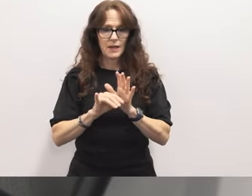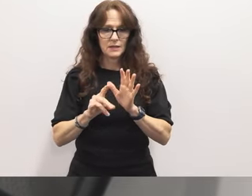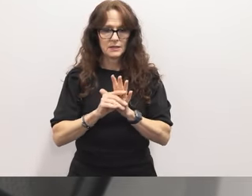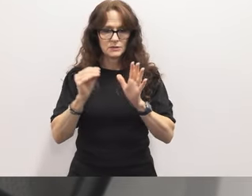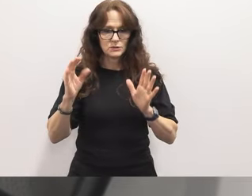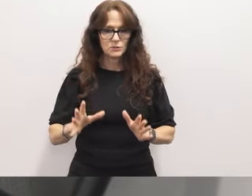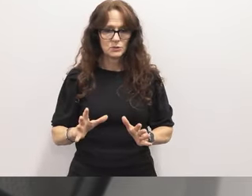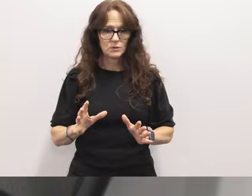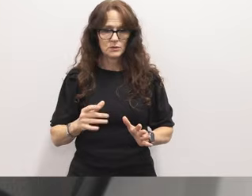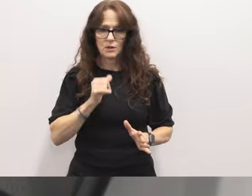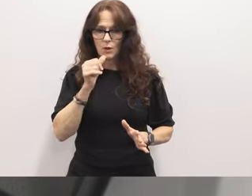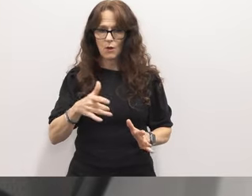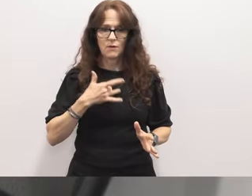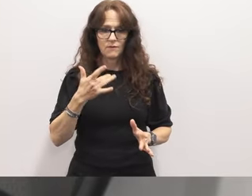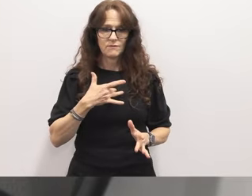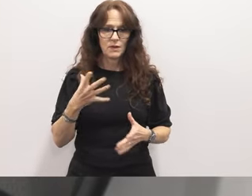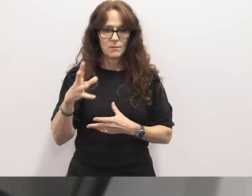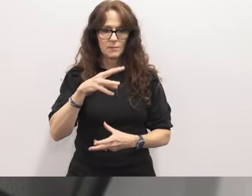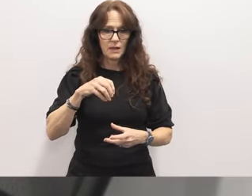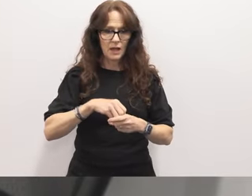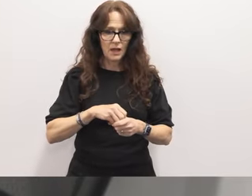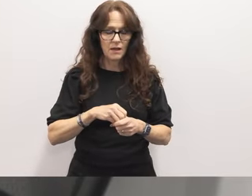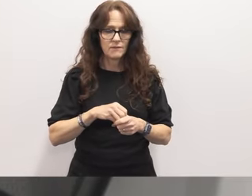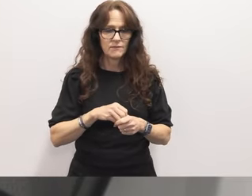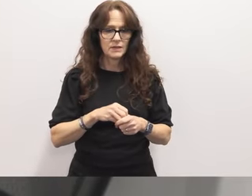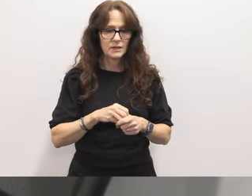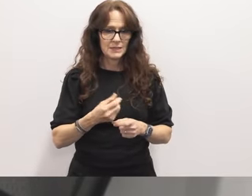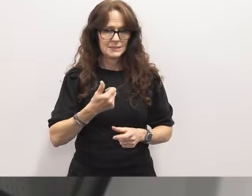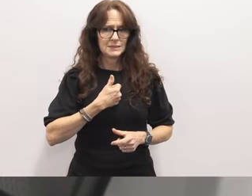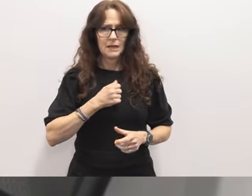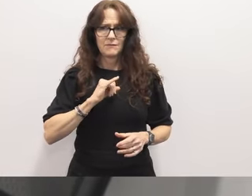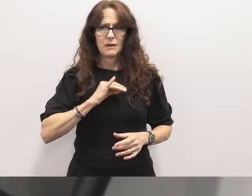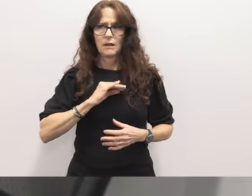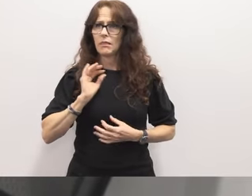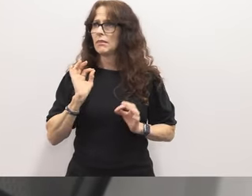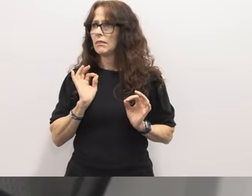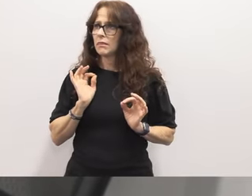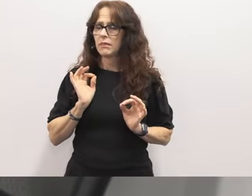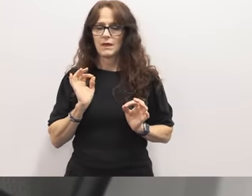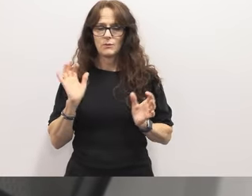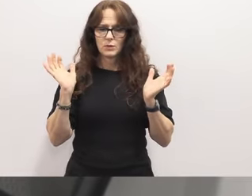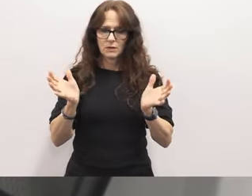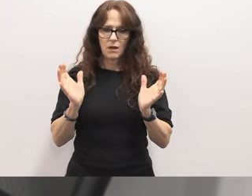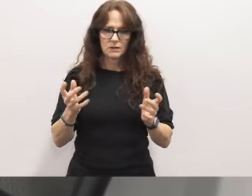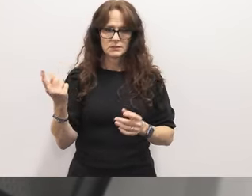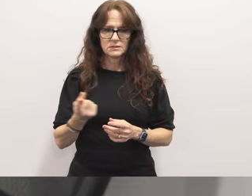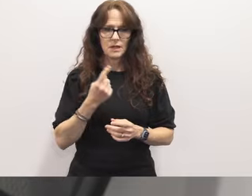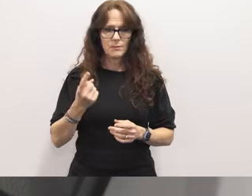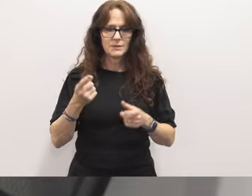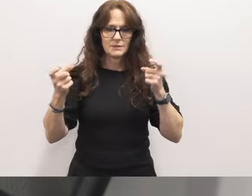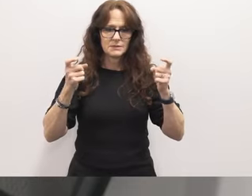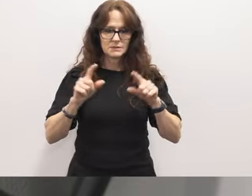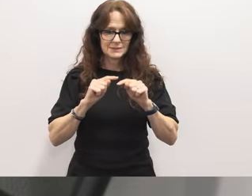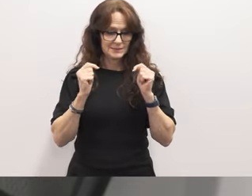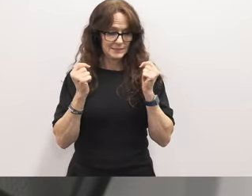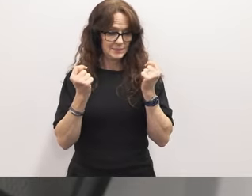that don't feel like they belong or the self-identity. And we talk to them. We have someone on their admin team reach out